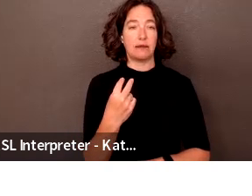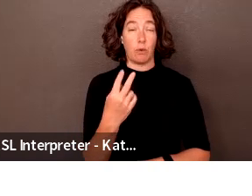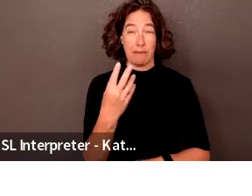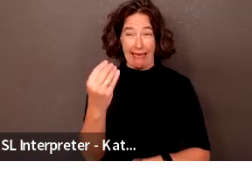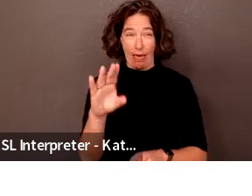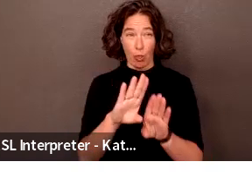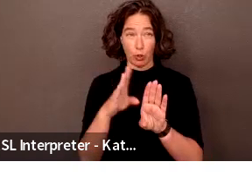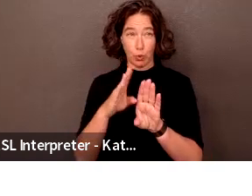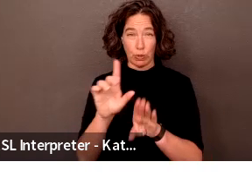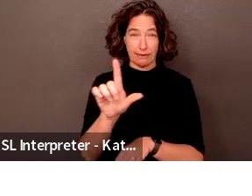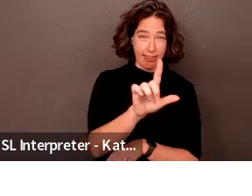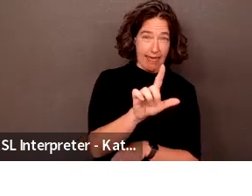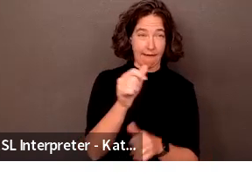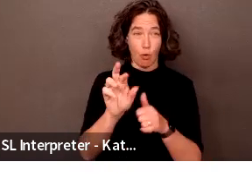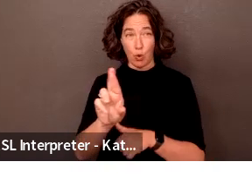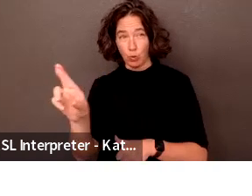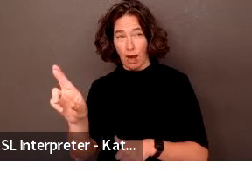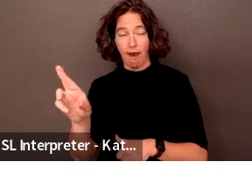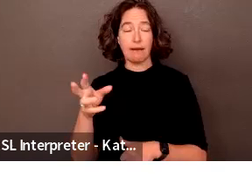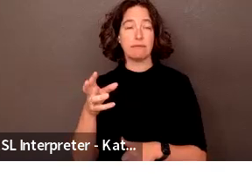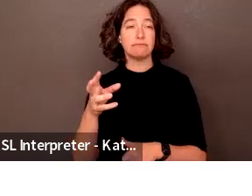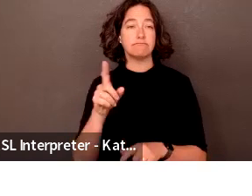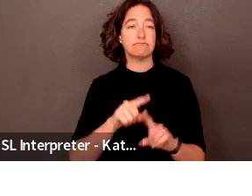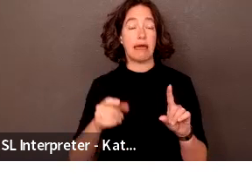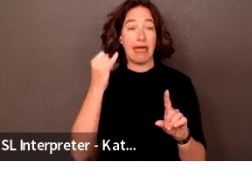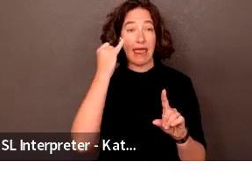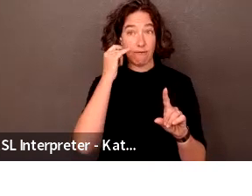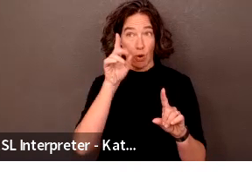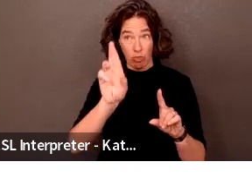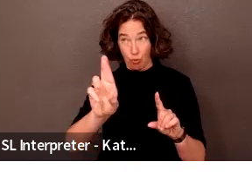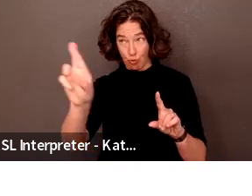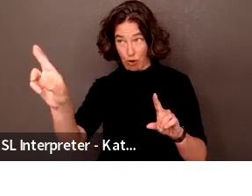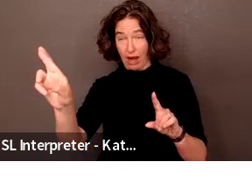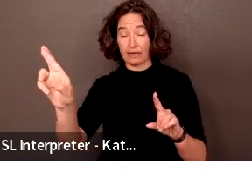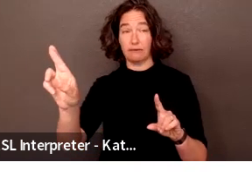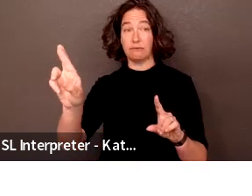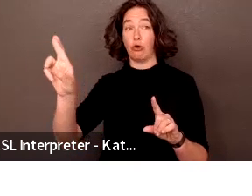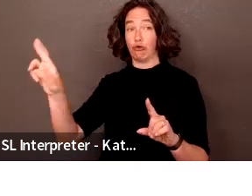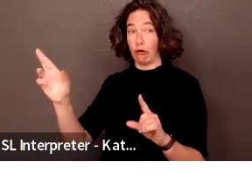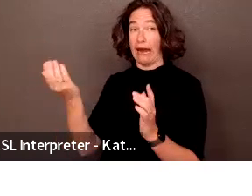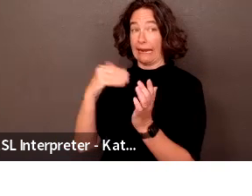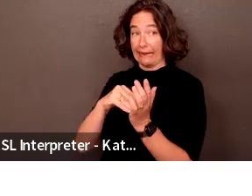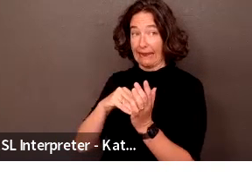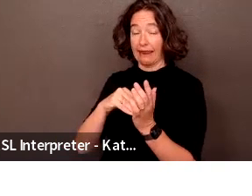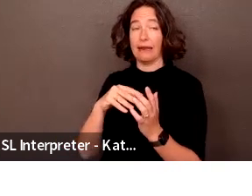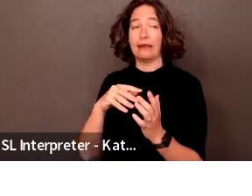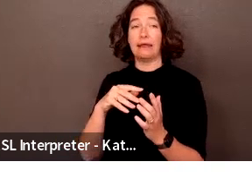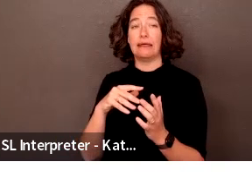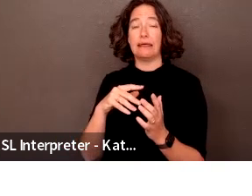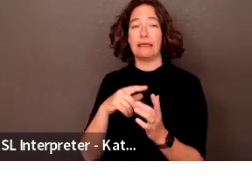right doors and turn right again and out those doors in the corner over there. For restrooms, if you are facing me,